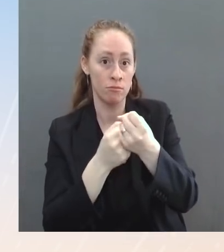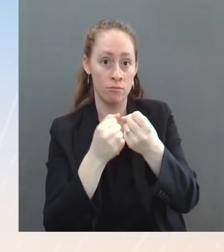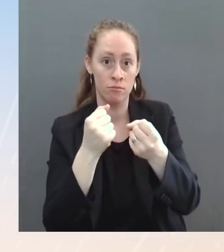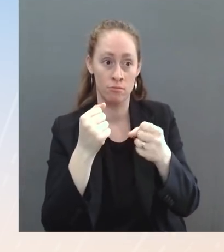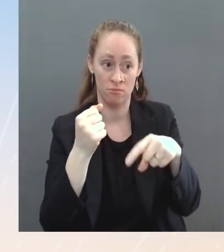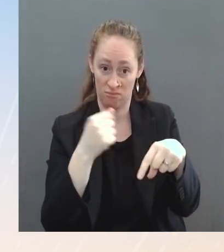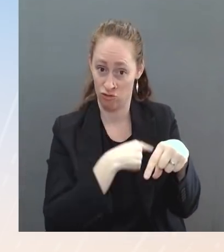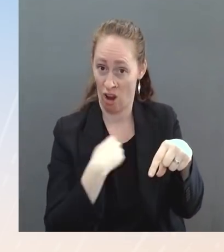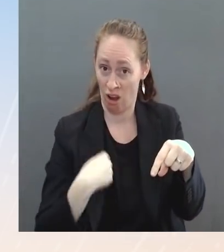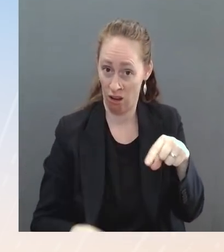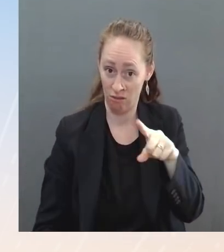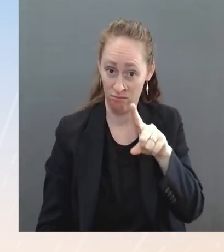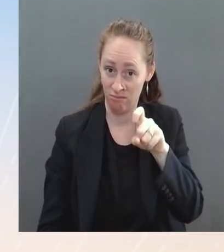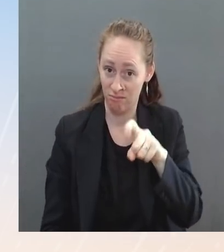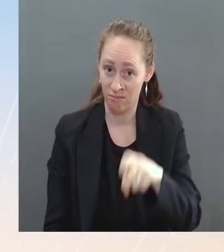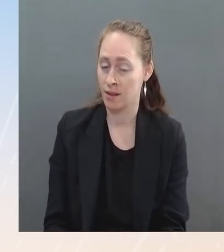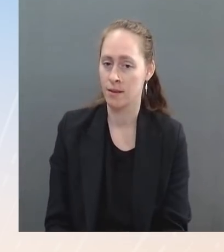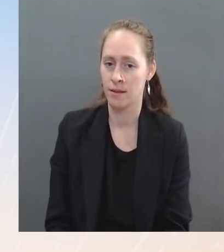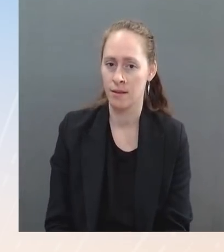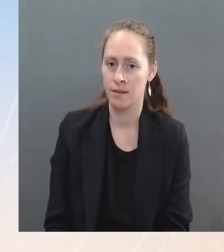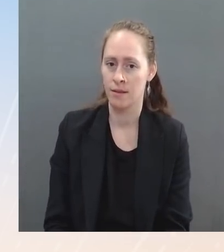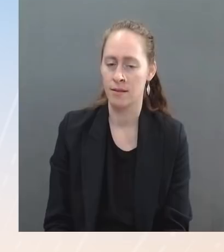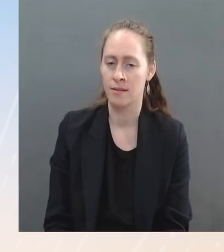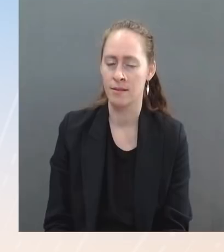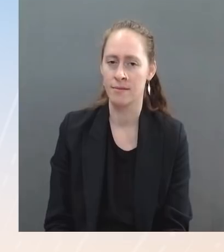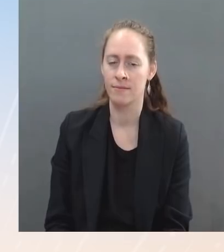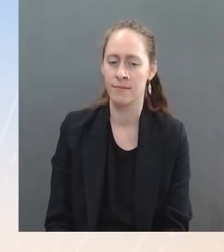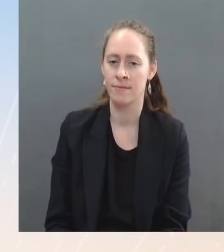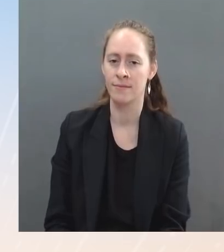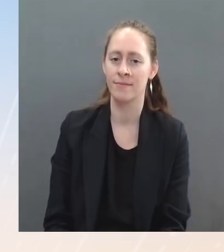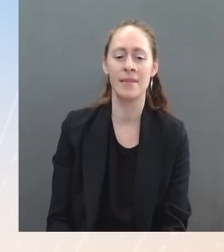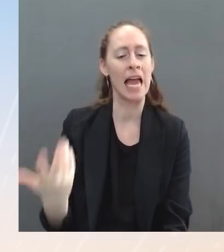but I'll say a couple of things. The first is that, as with every action